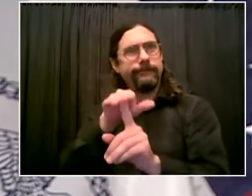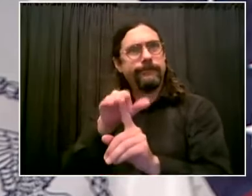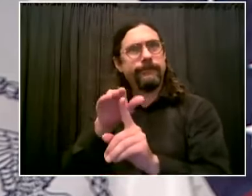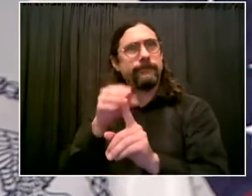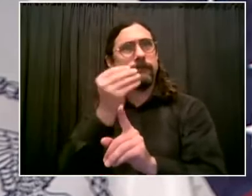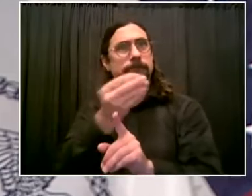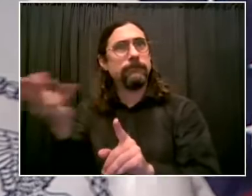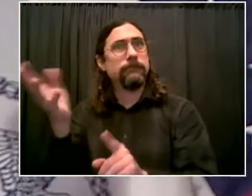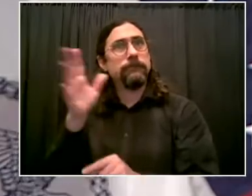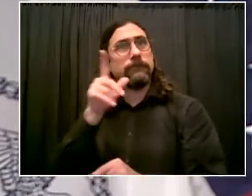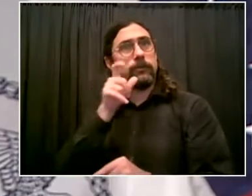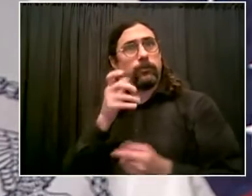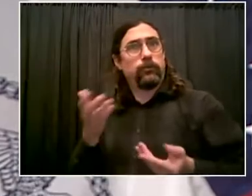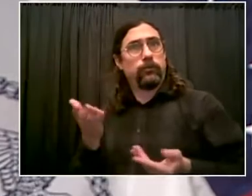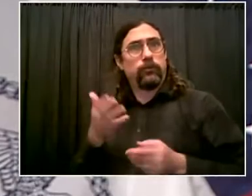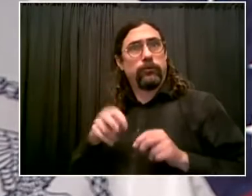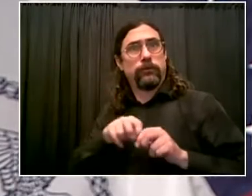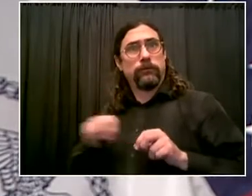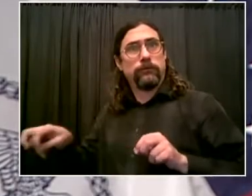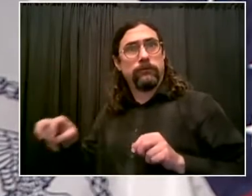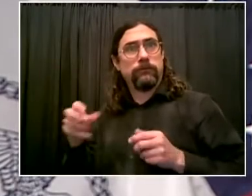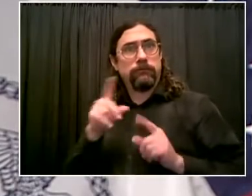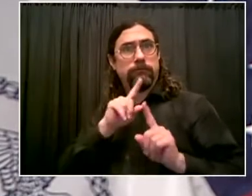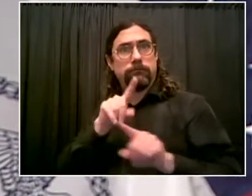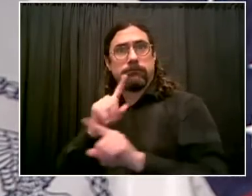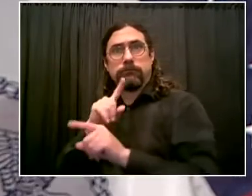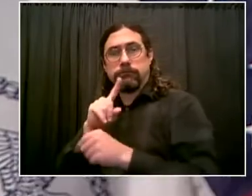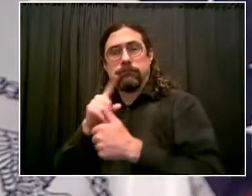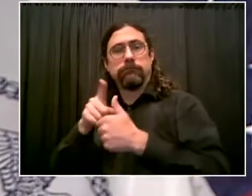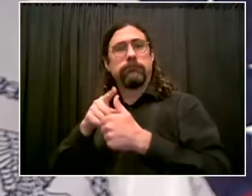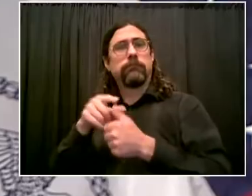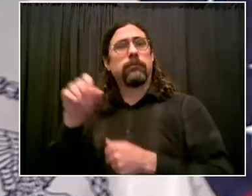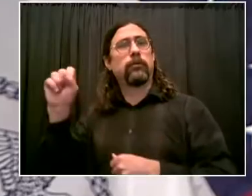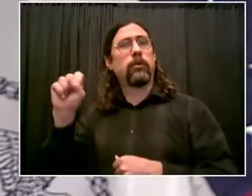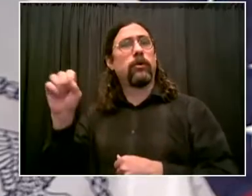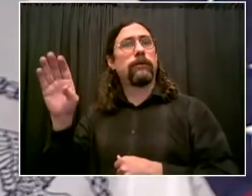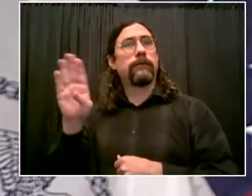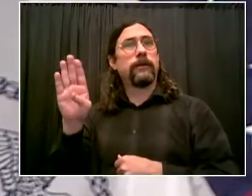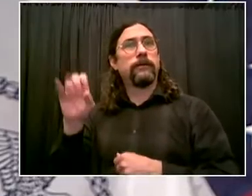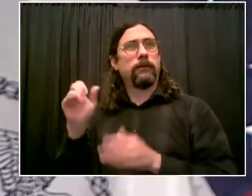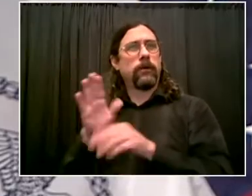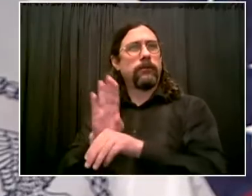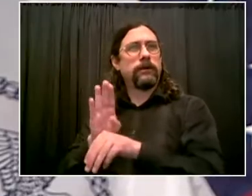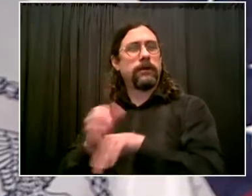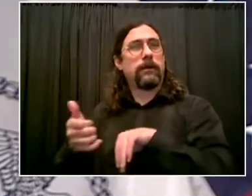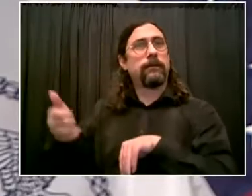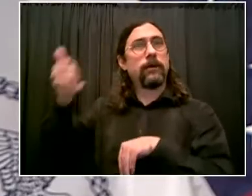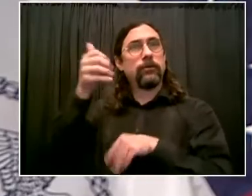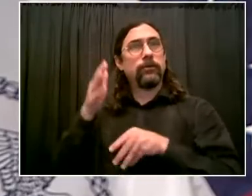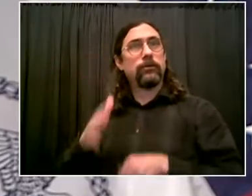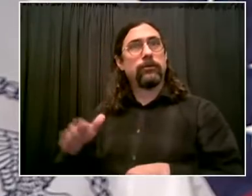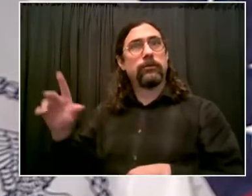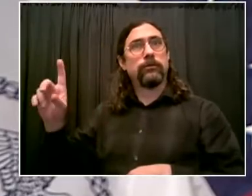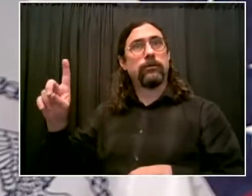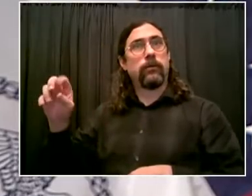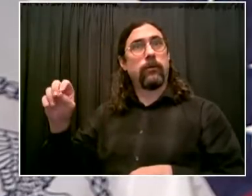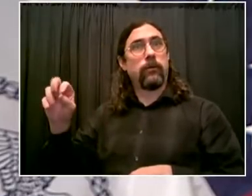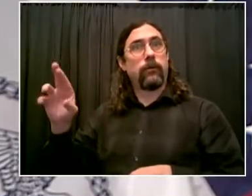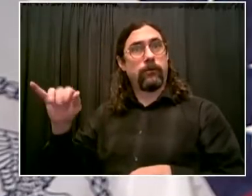WE ARE JOINED TODAY BY SMALL BUSINESS OMCMISSIONER,